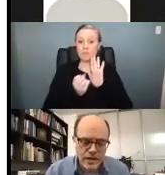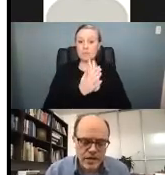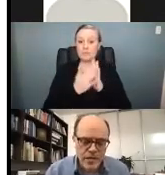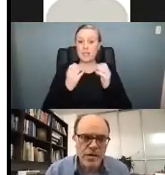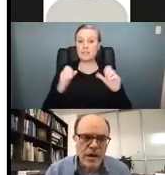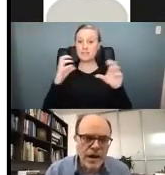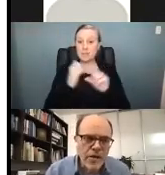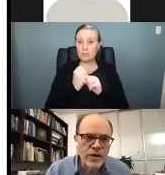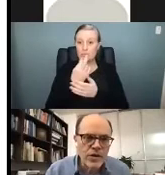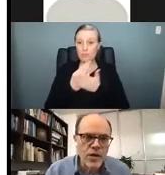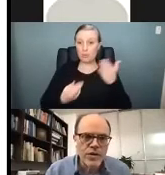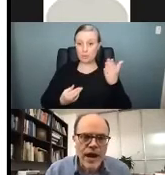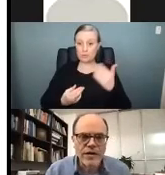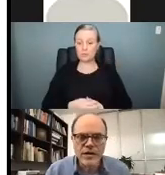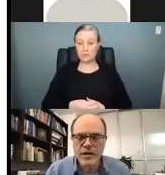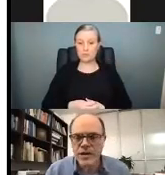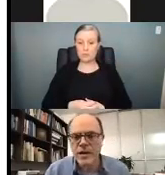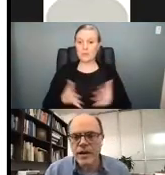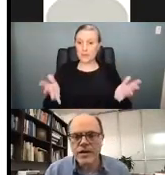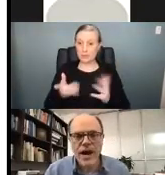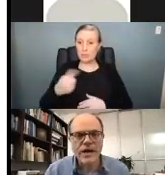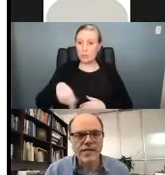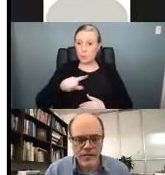we're encouraging you all to access the interactive